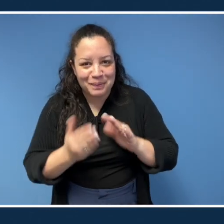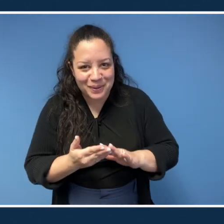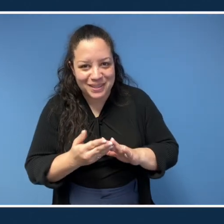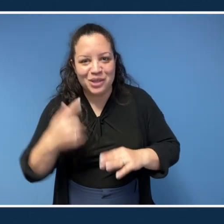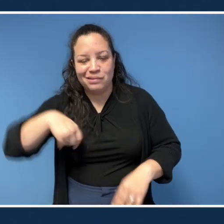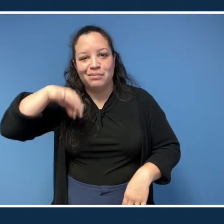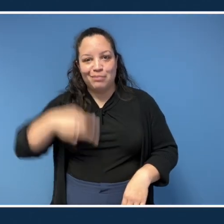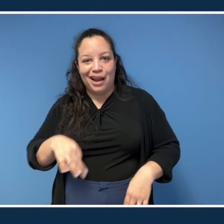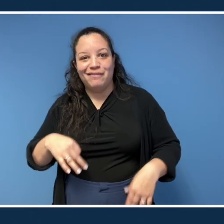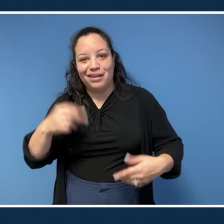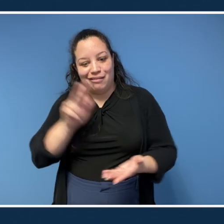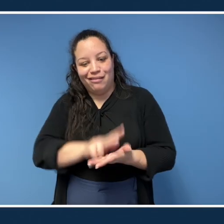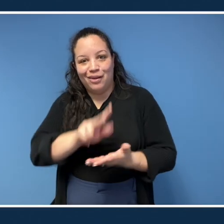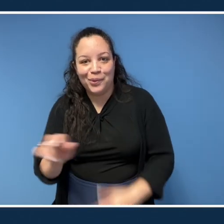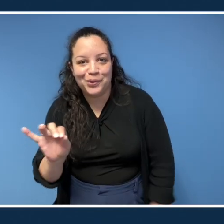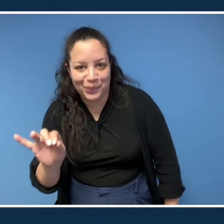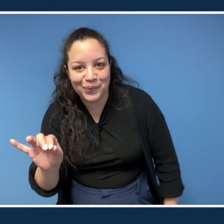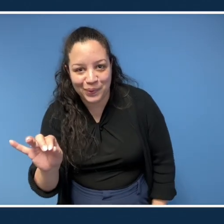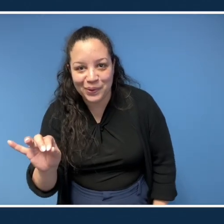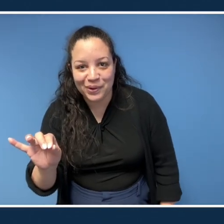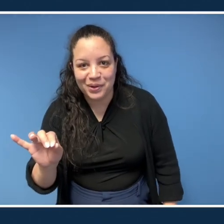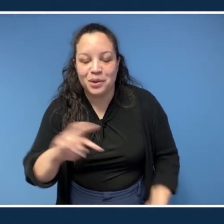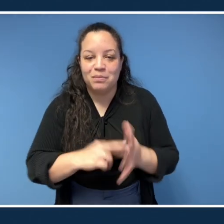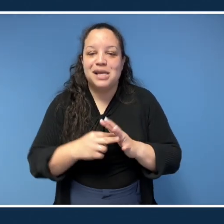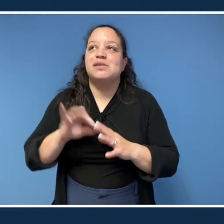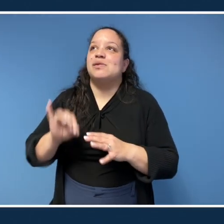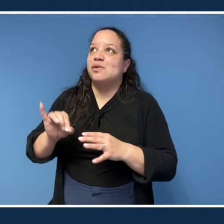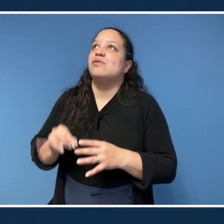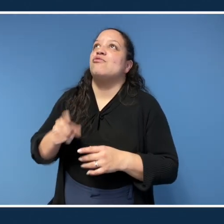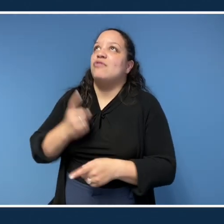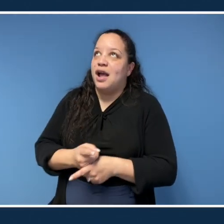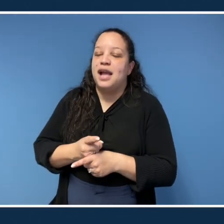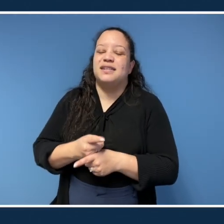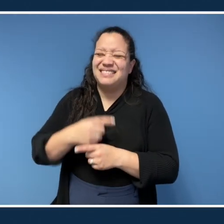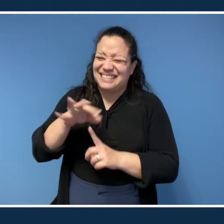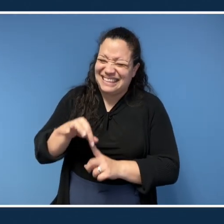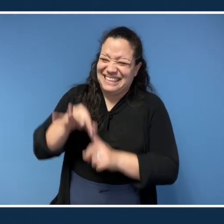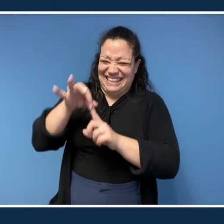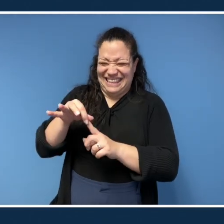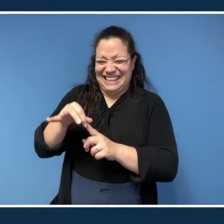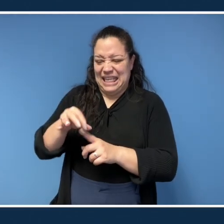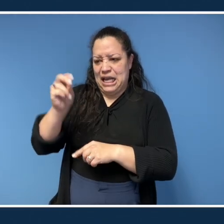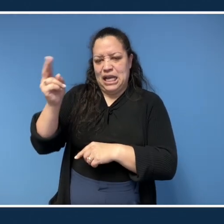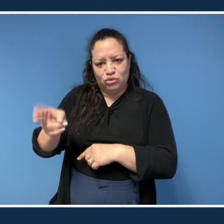So, and so it's us grounding yourself in that unique historical knowledge and even how those two communities have lived together